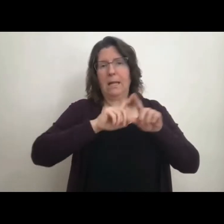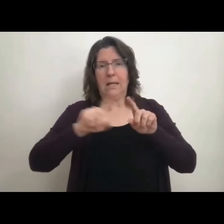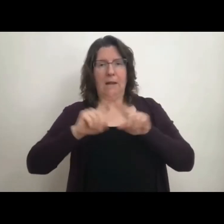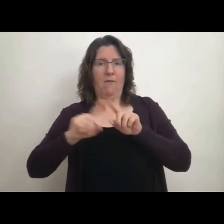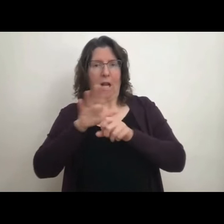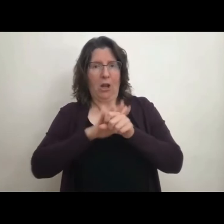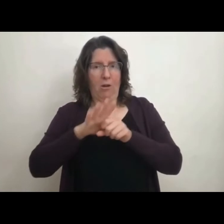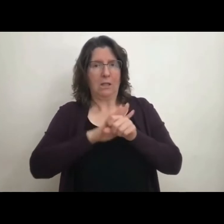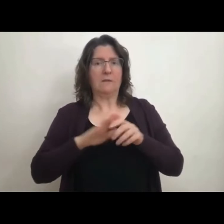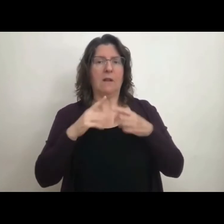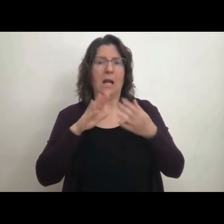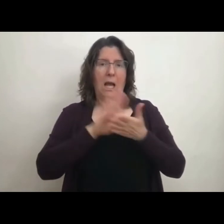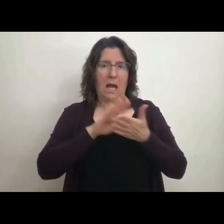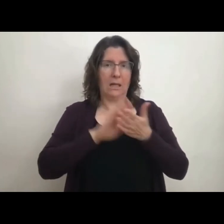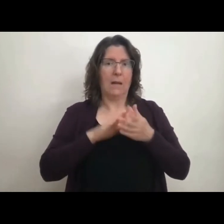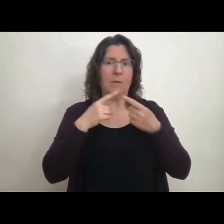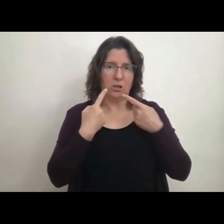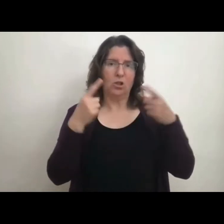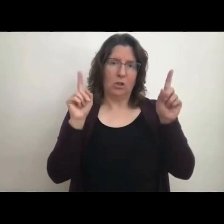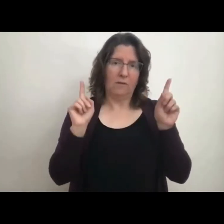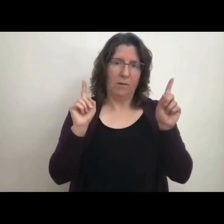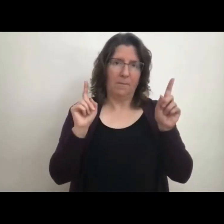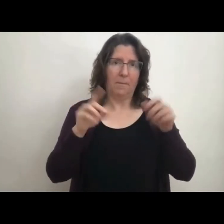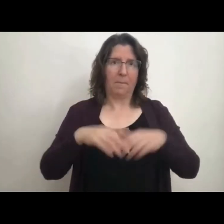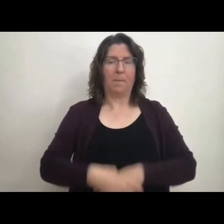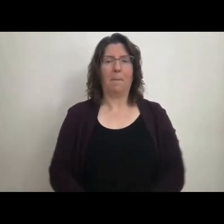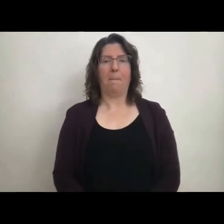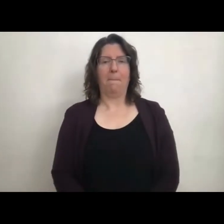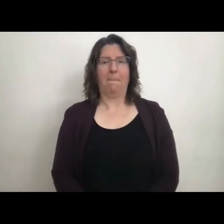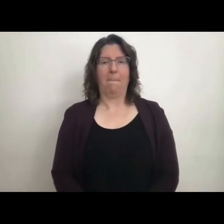It will have a negative impact on many areas of academic achievement.